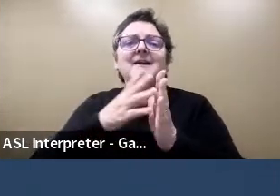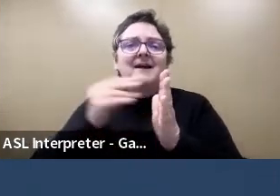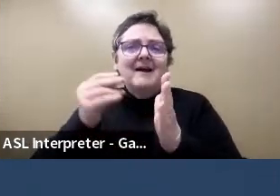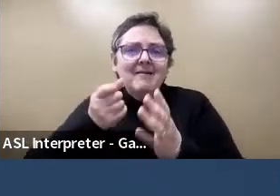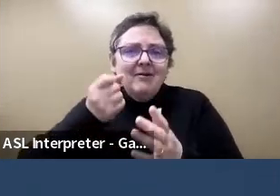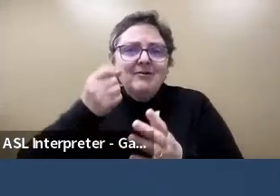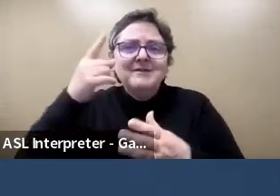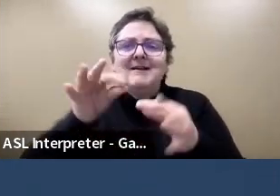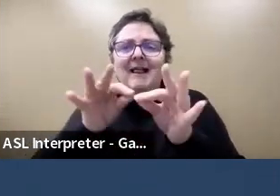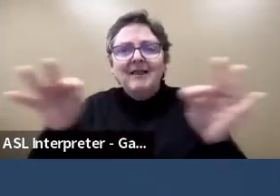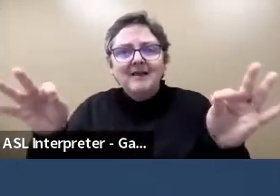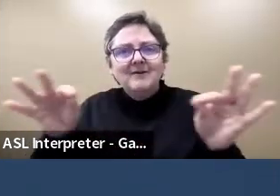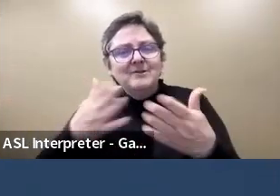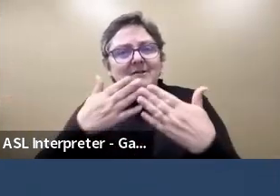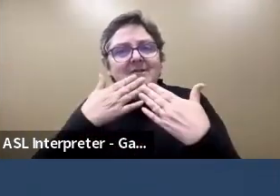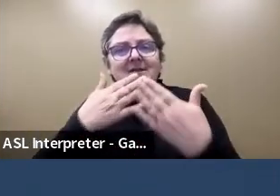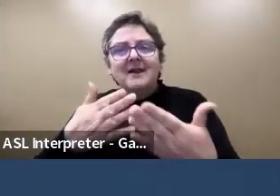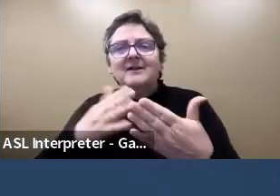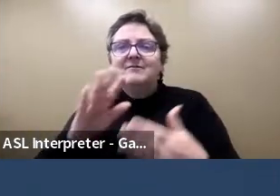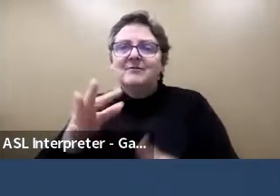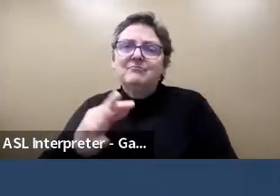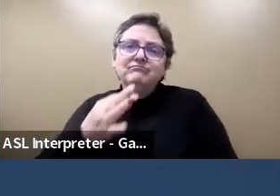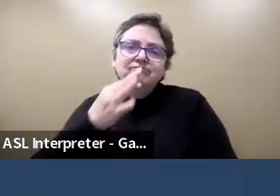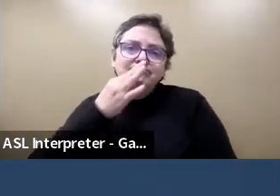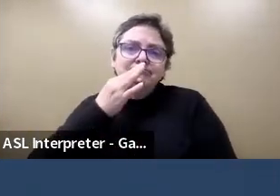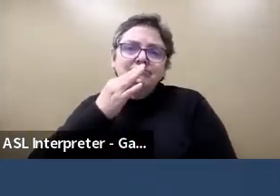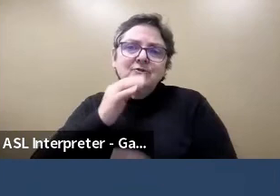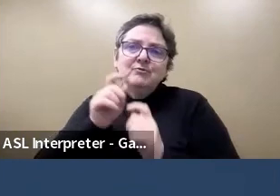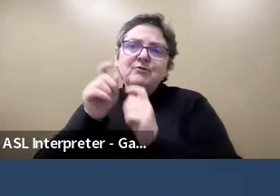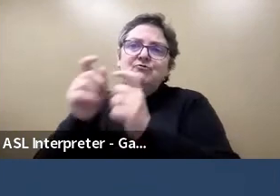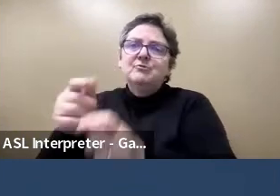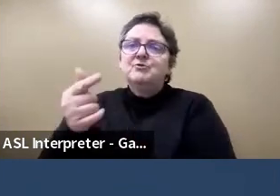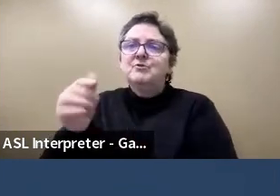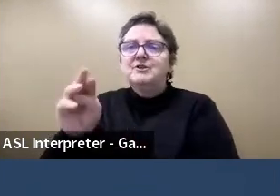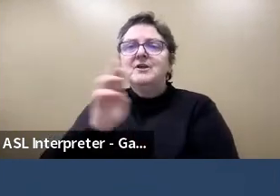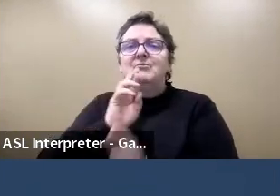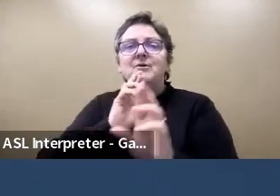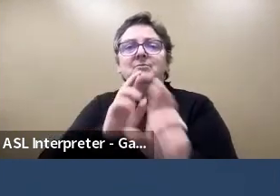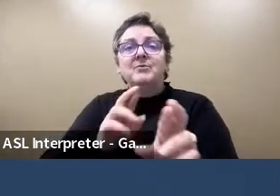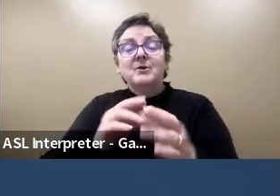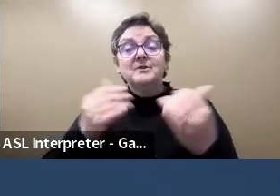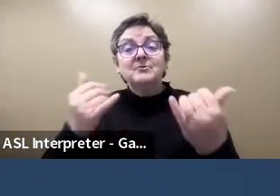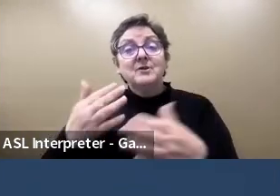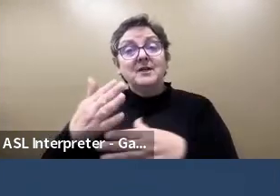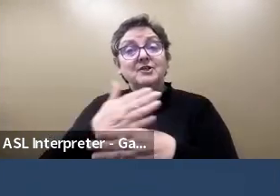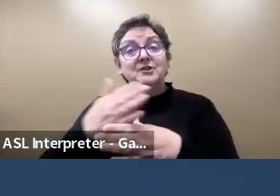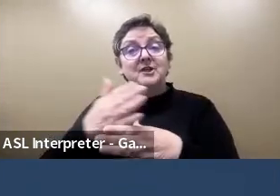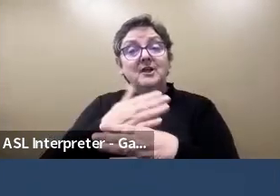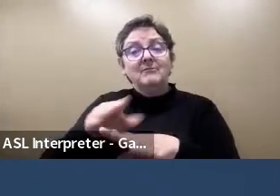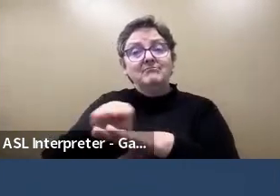to contribute to this upcoming GEM Report. What you share today can help guide and strengthen